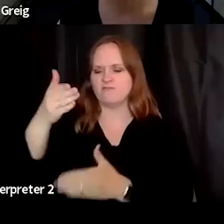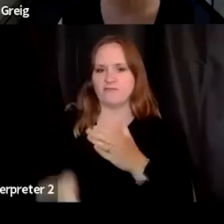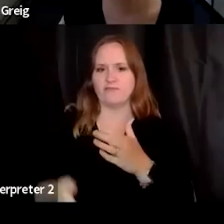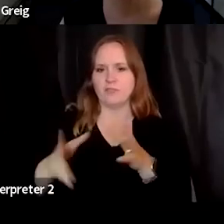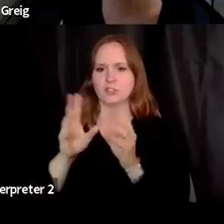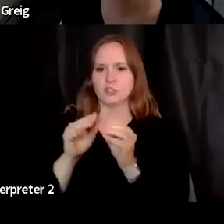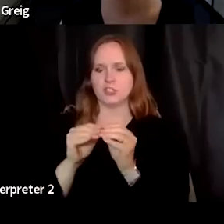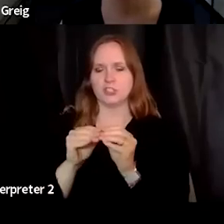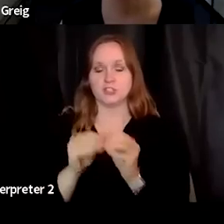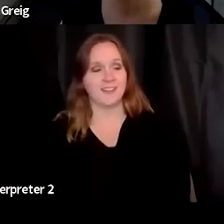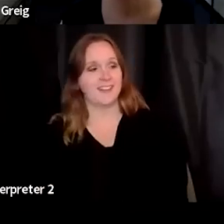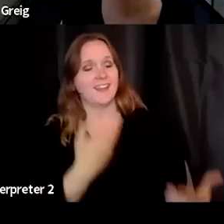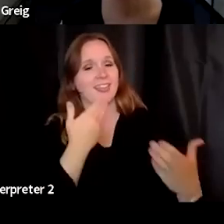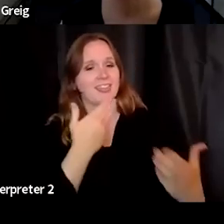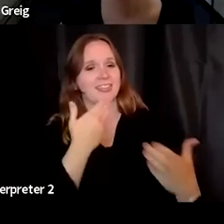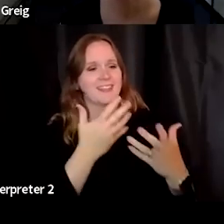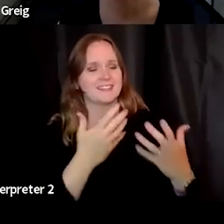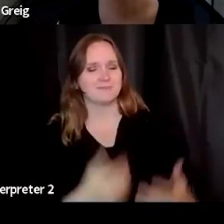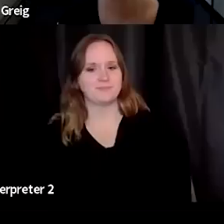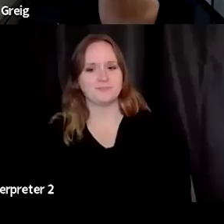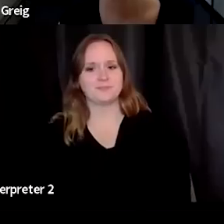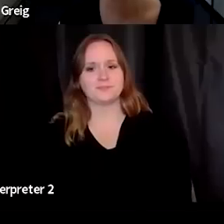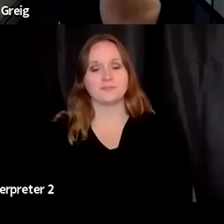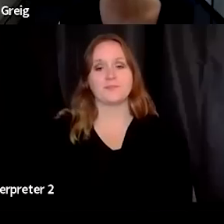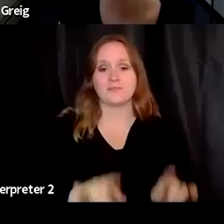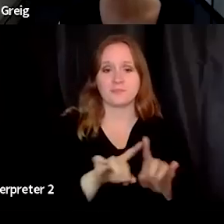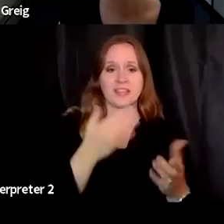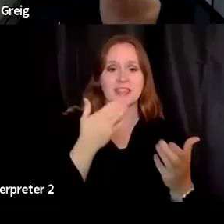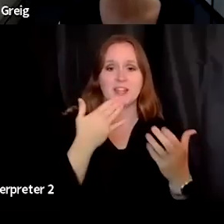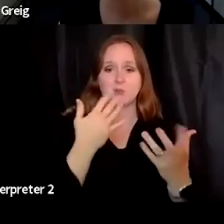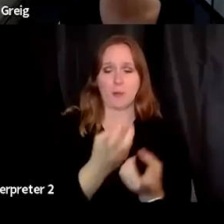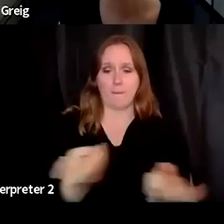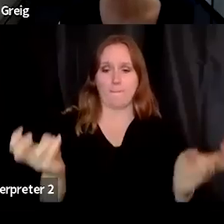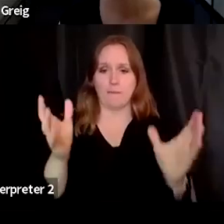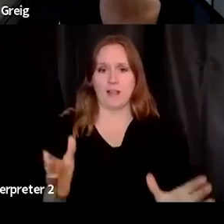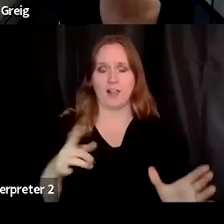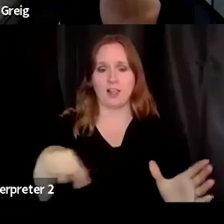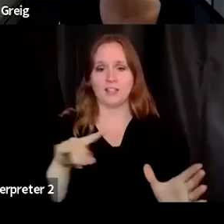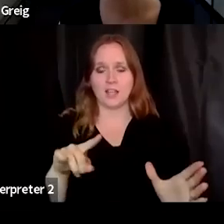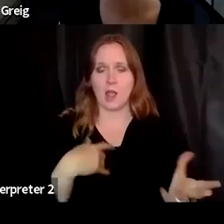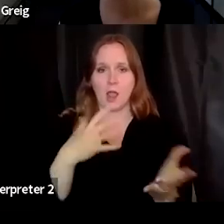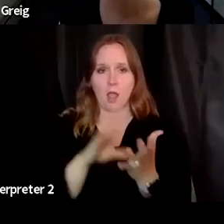Yeah, thanks so much Jack and thank you to all of the panelists. I learned so much during this webinar.